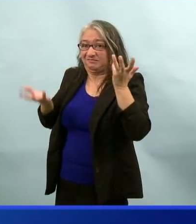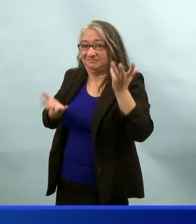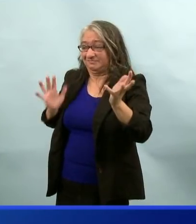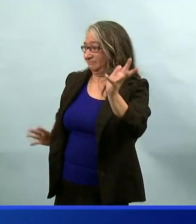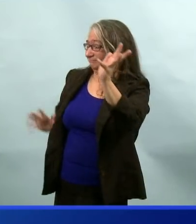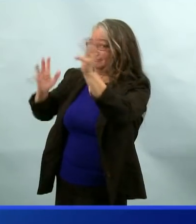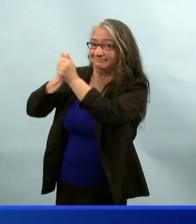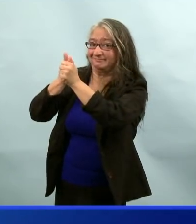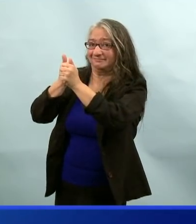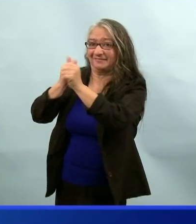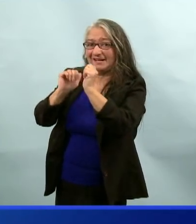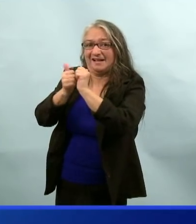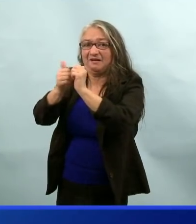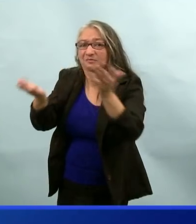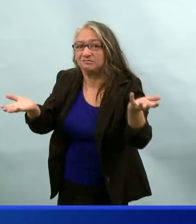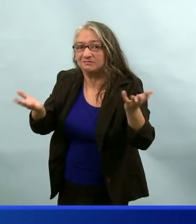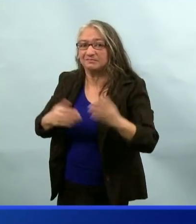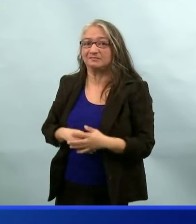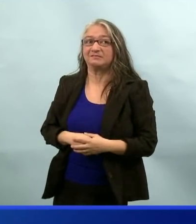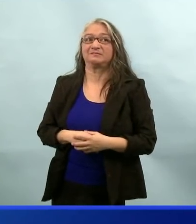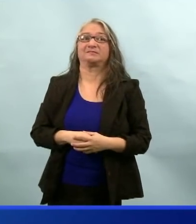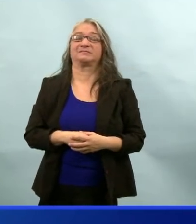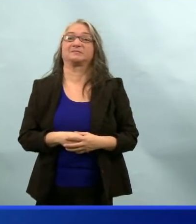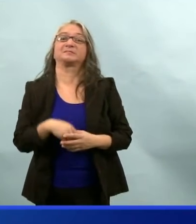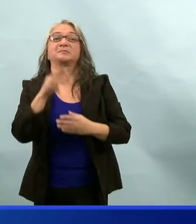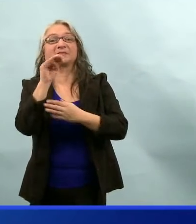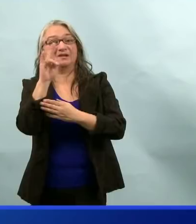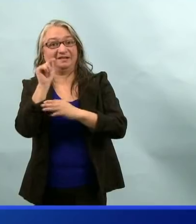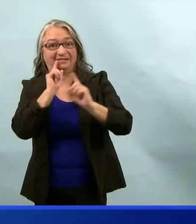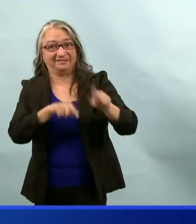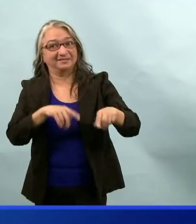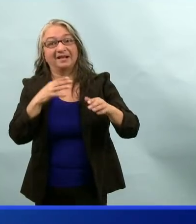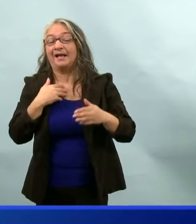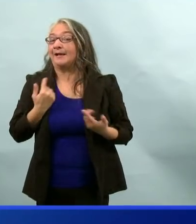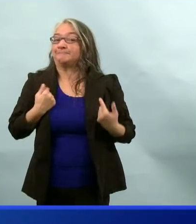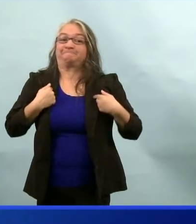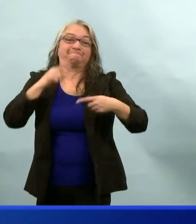i don't know the details of that and so at this point i can't comment on that